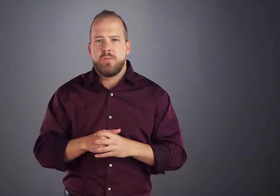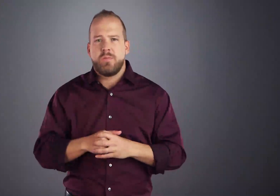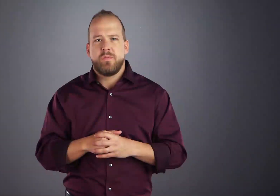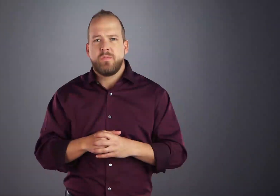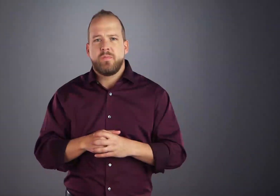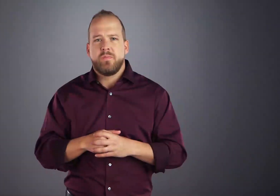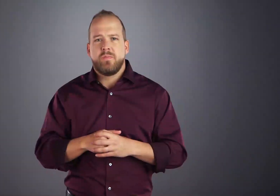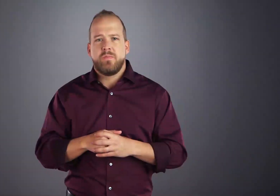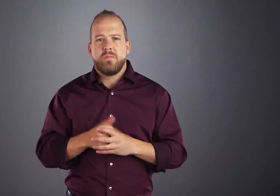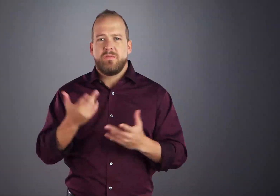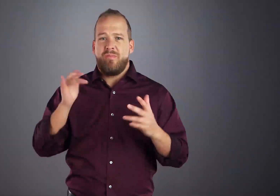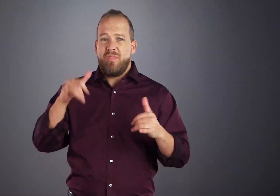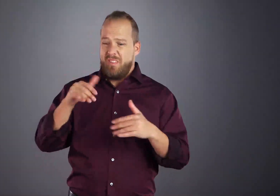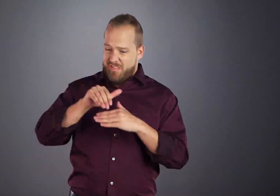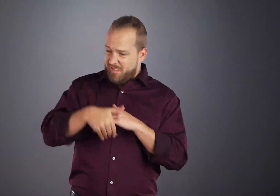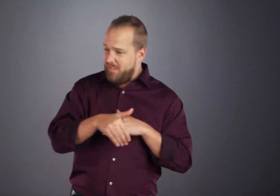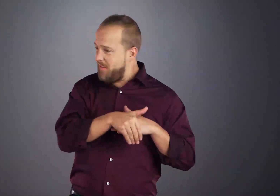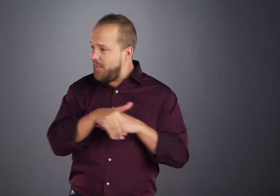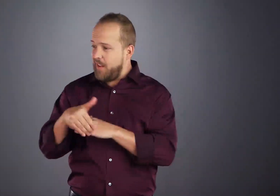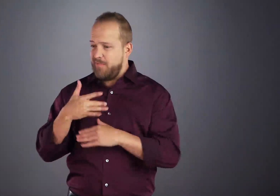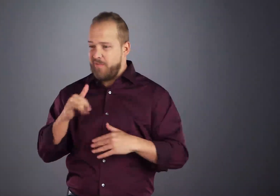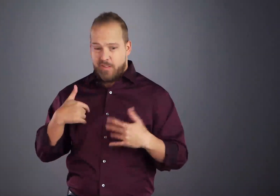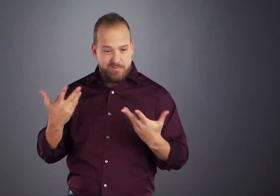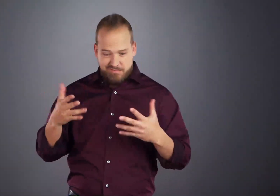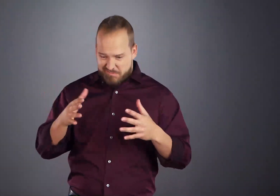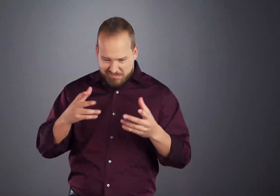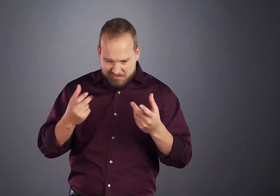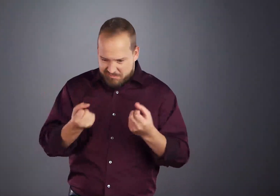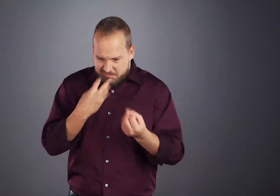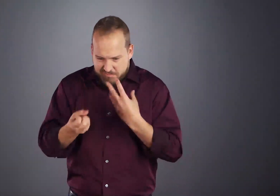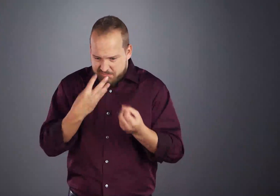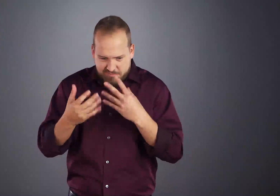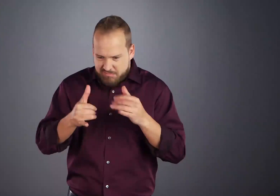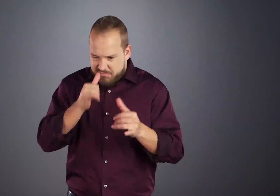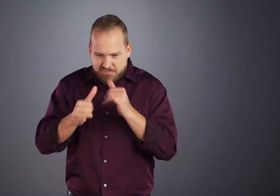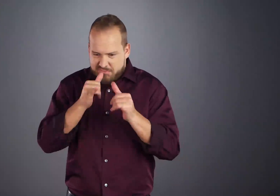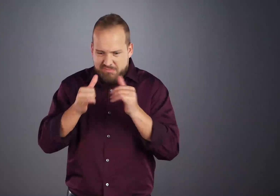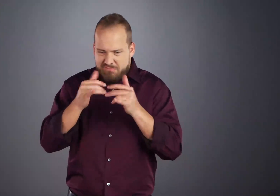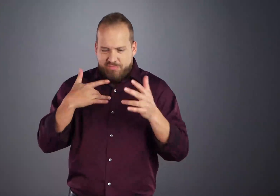An all night place supplied me with a dozen glasses of ale.